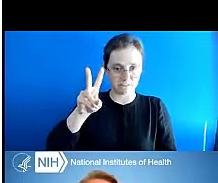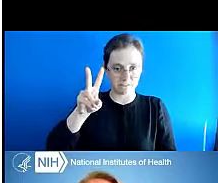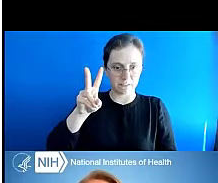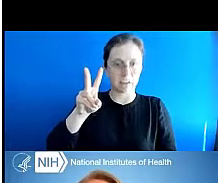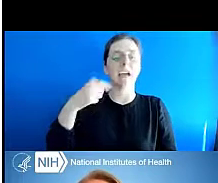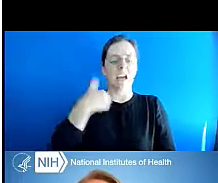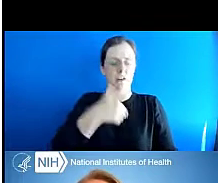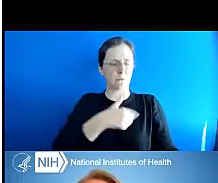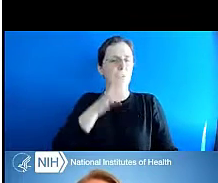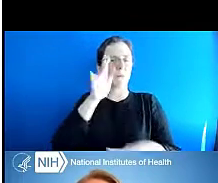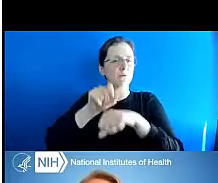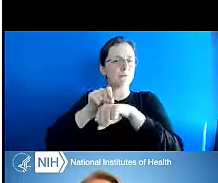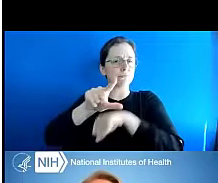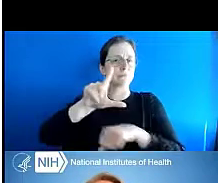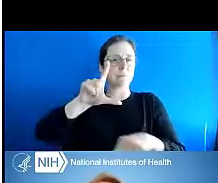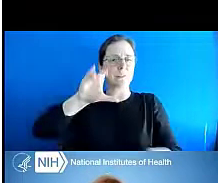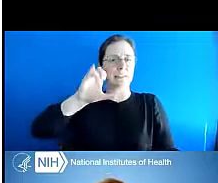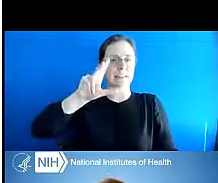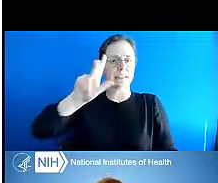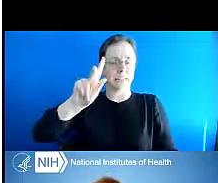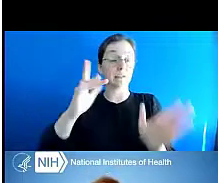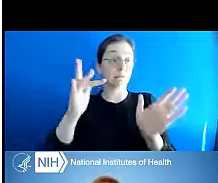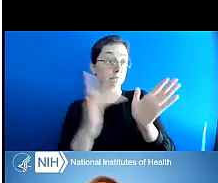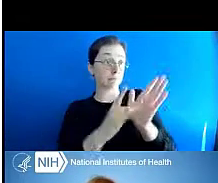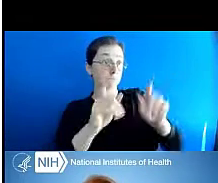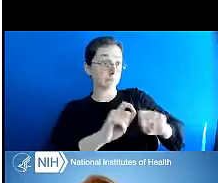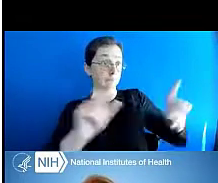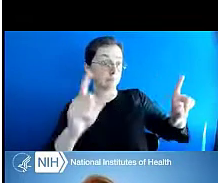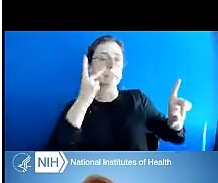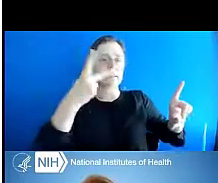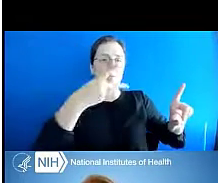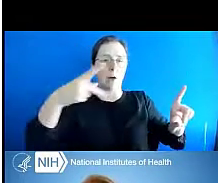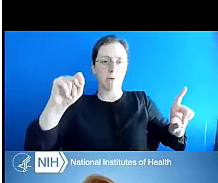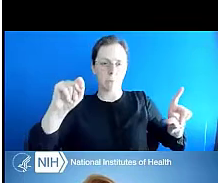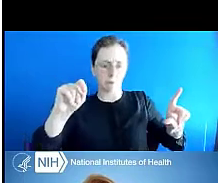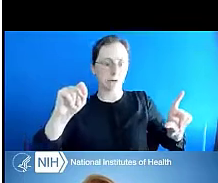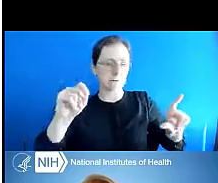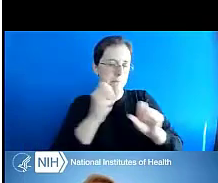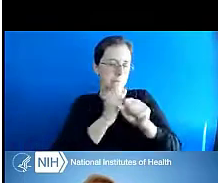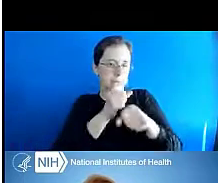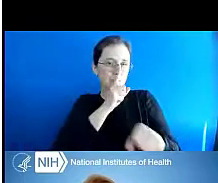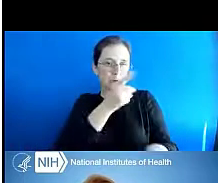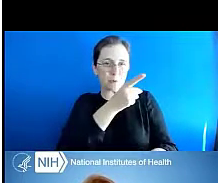to that resource deck. That's just something that we also wanted you to have as part of this event.